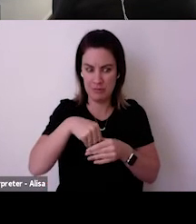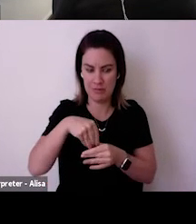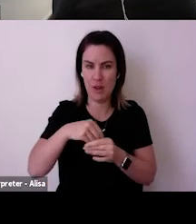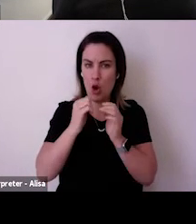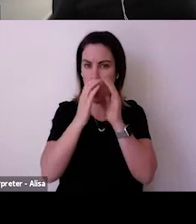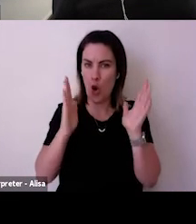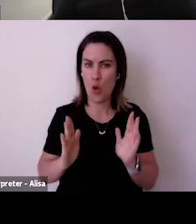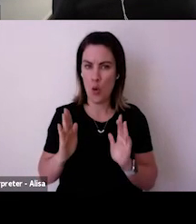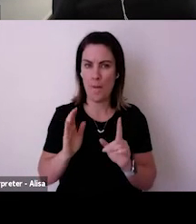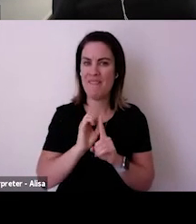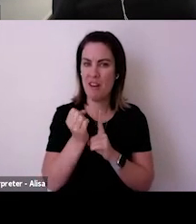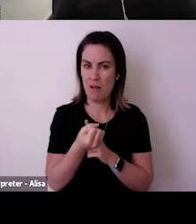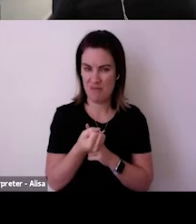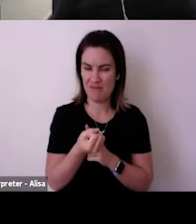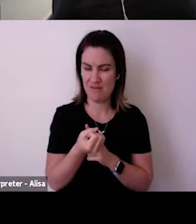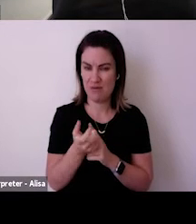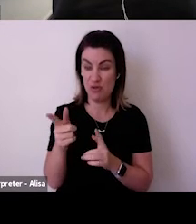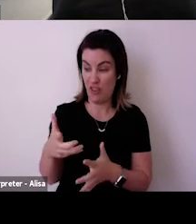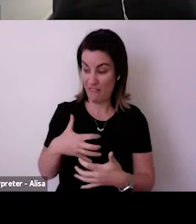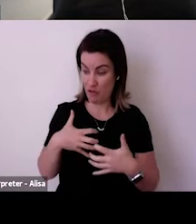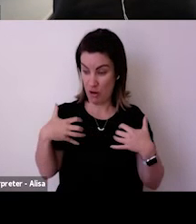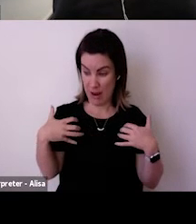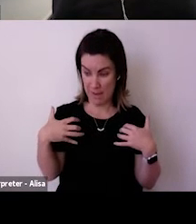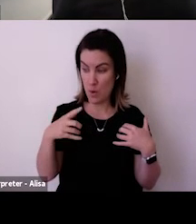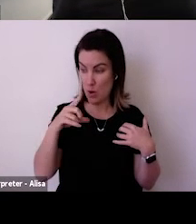So we were able to take the framework. And because we were focusing on the process, we